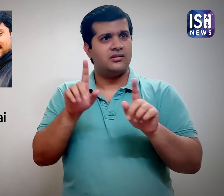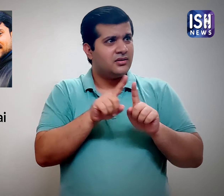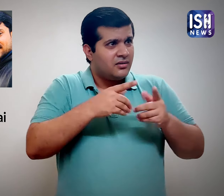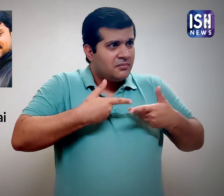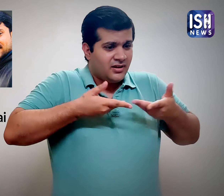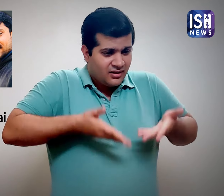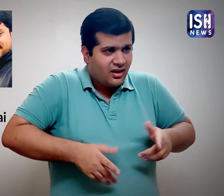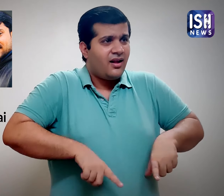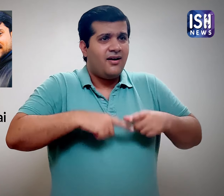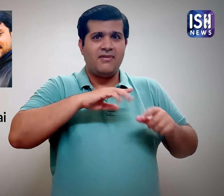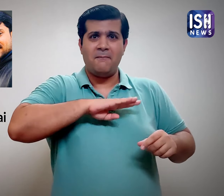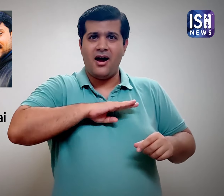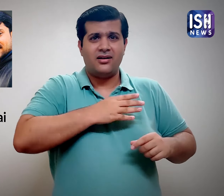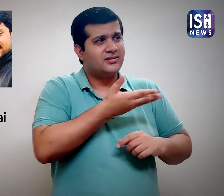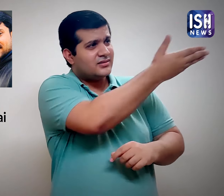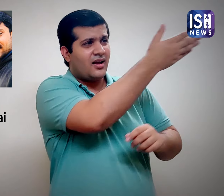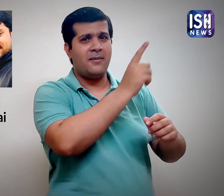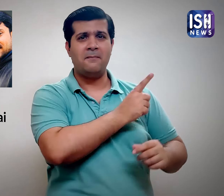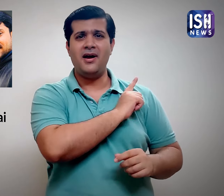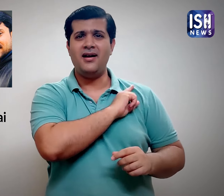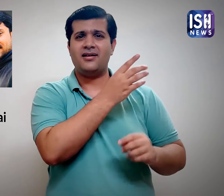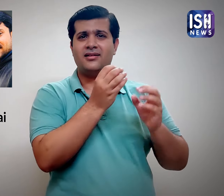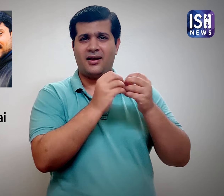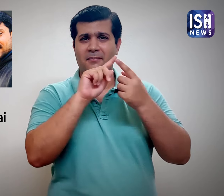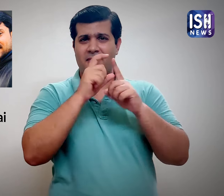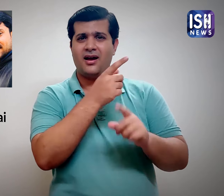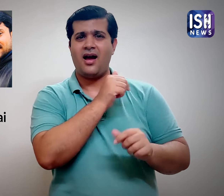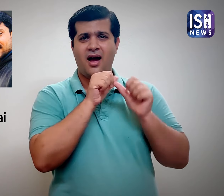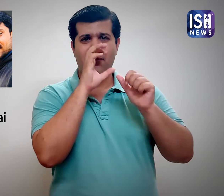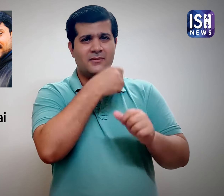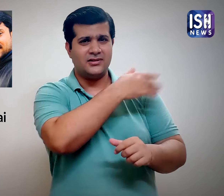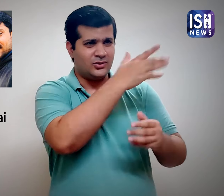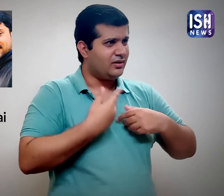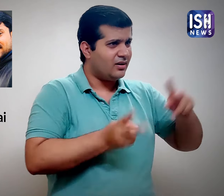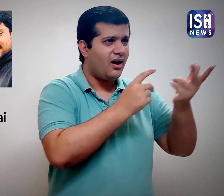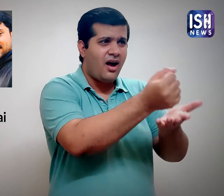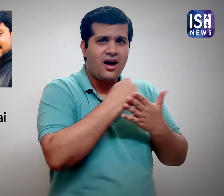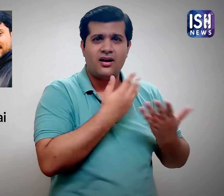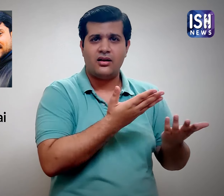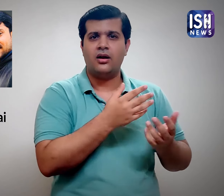All he wanted was help to go to Ambajogai in Beed.